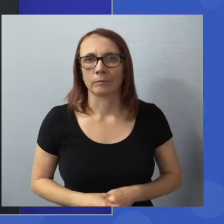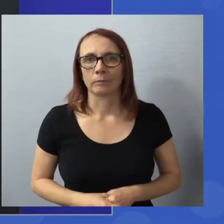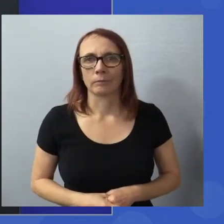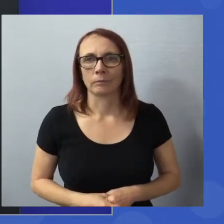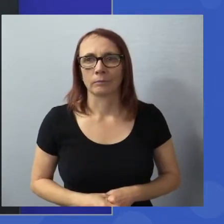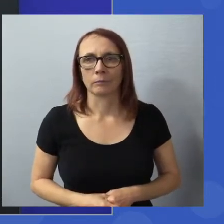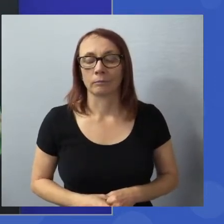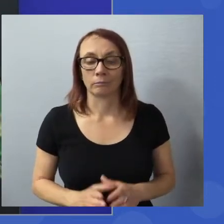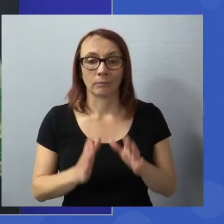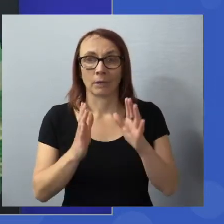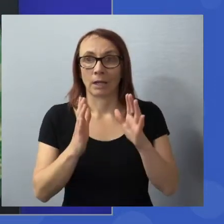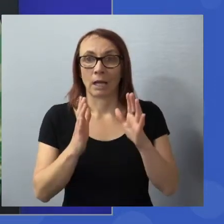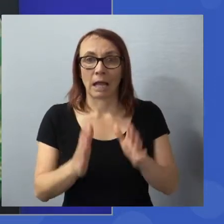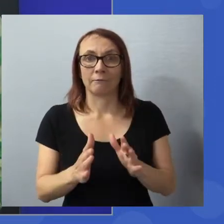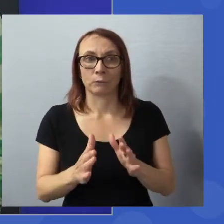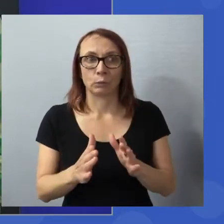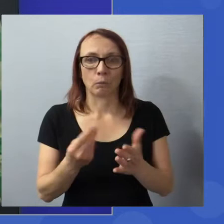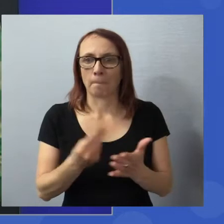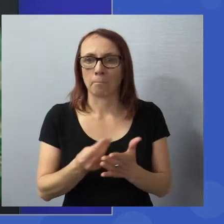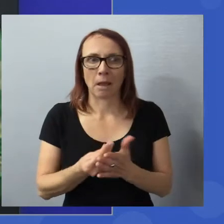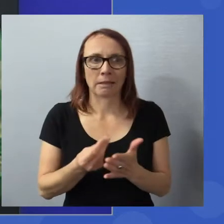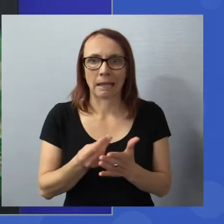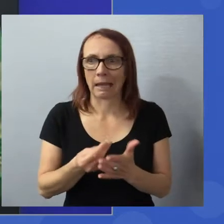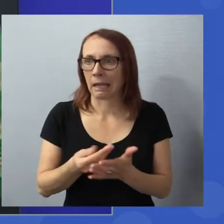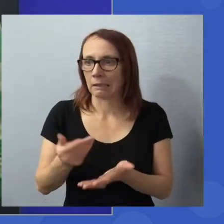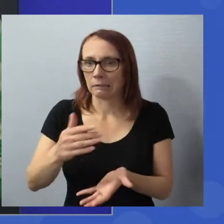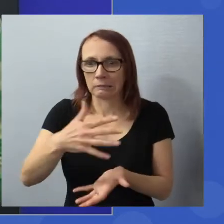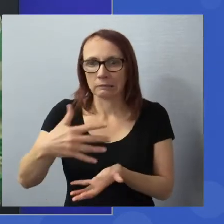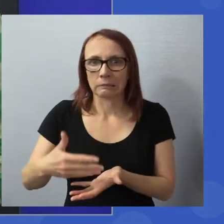have to raise the necessary investment there will be a loss of the EU funding